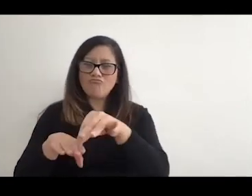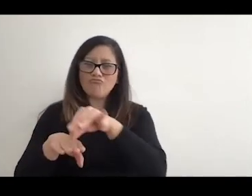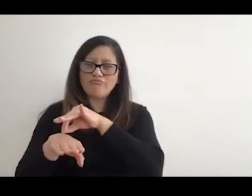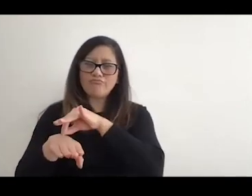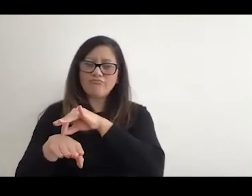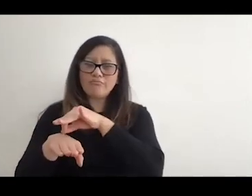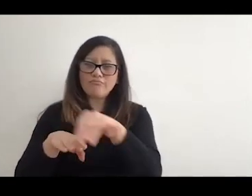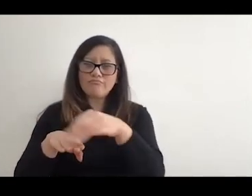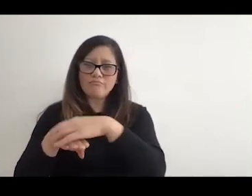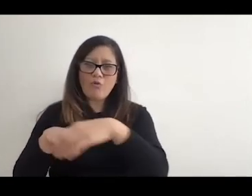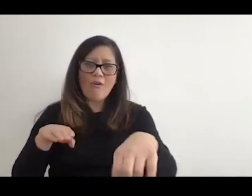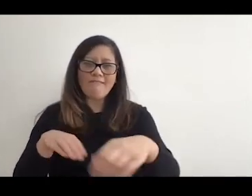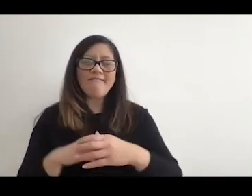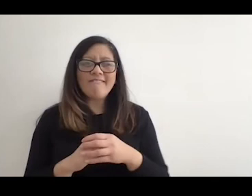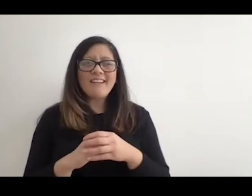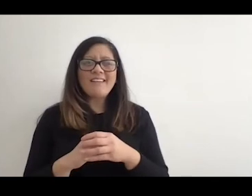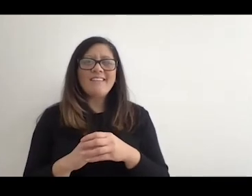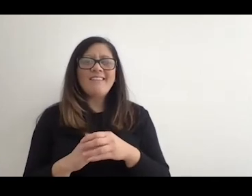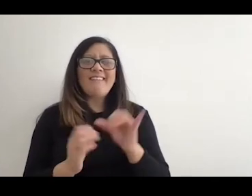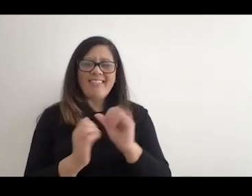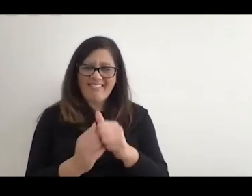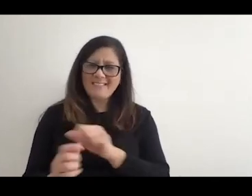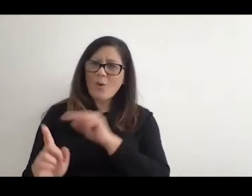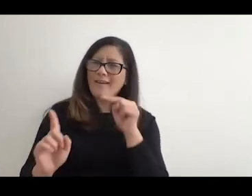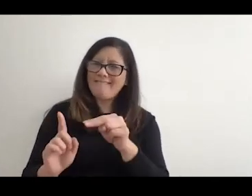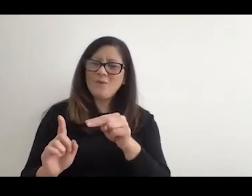And that is how I view dressing people with disabilities.